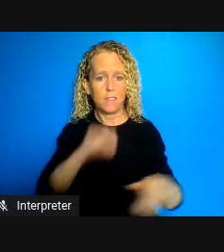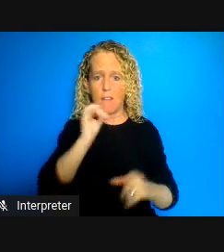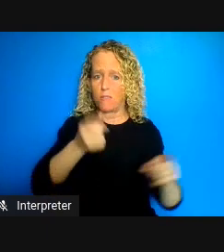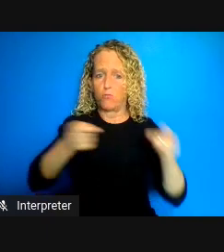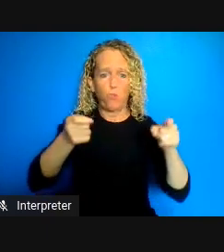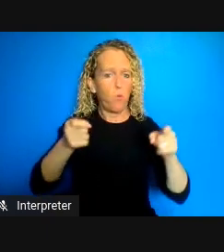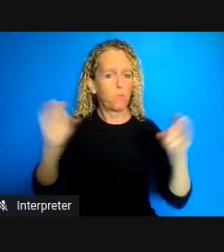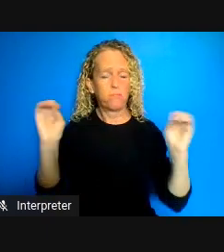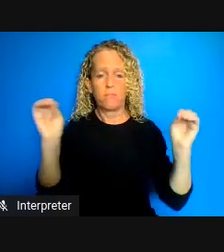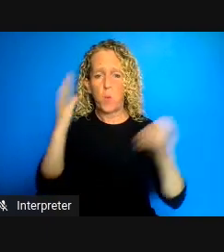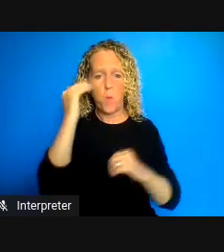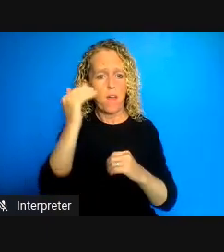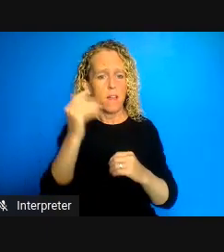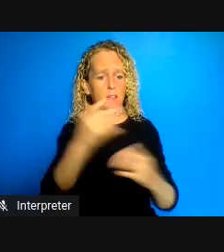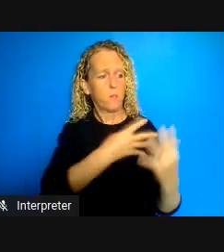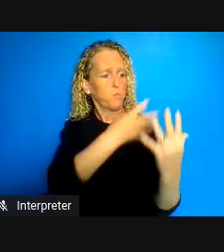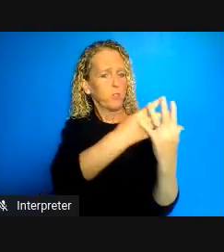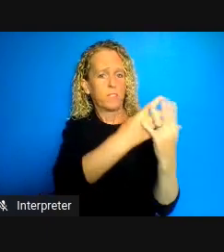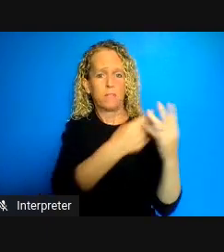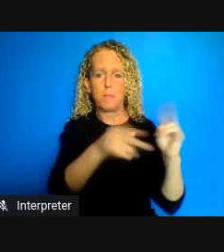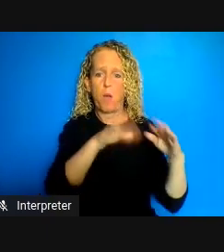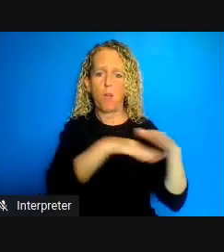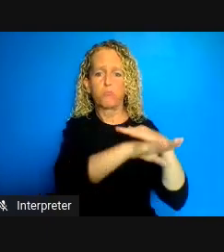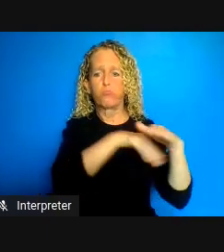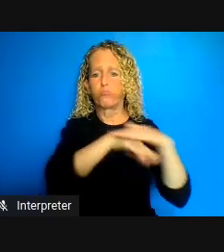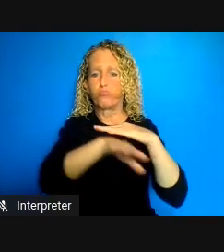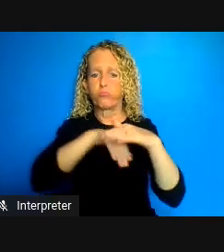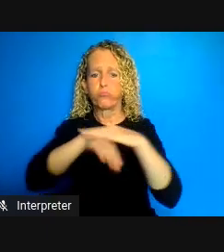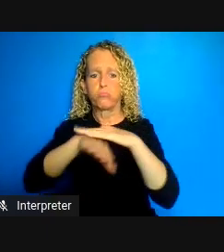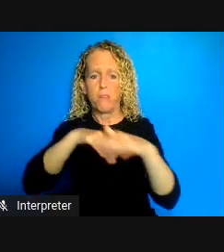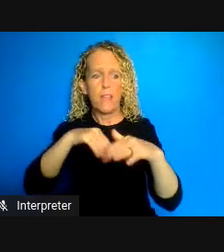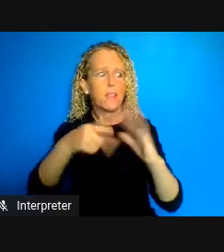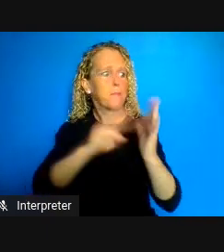in the prison is being spills in the community. These people are as I